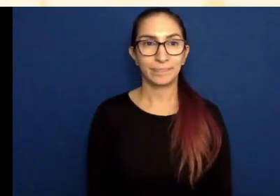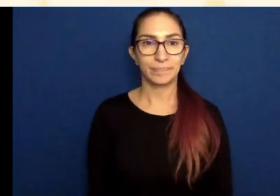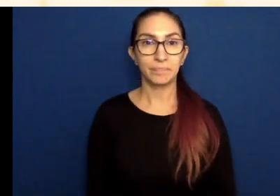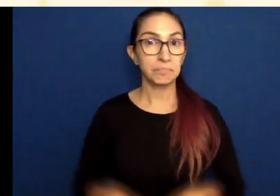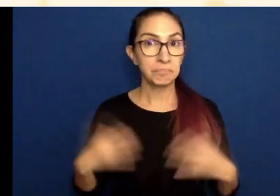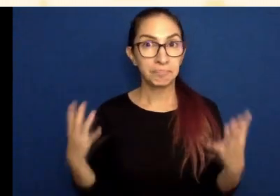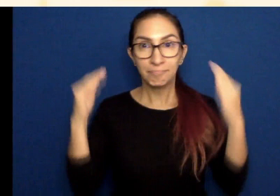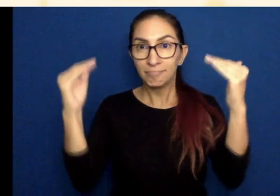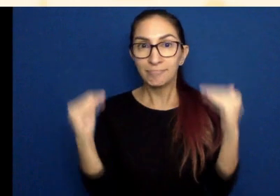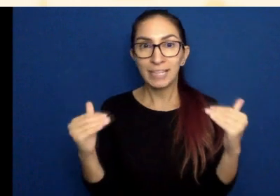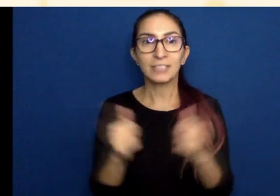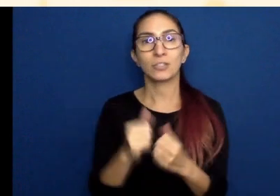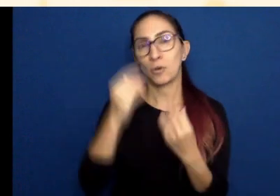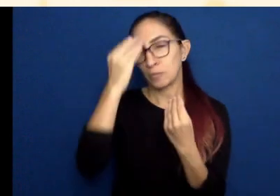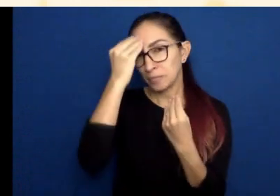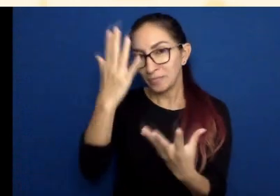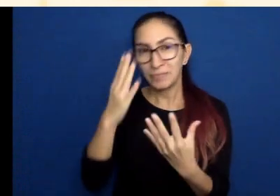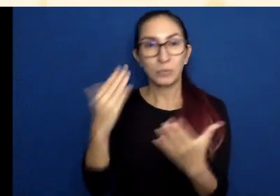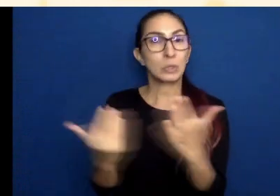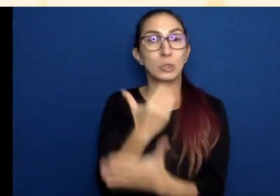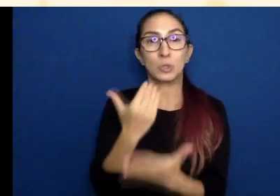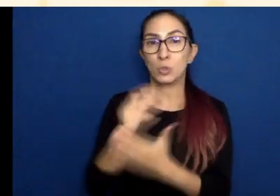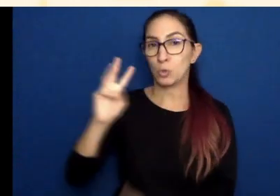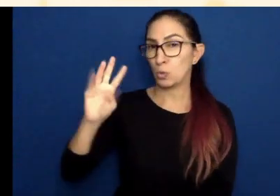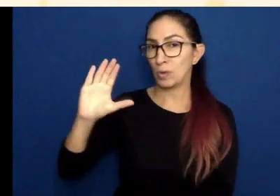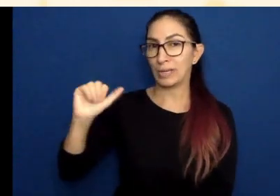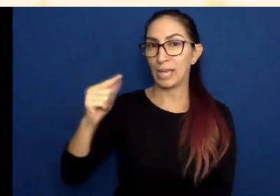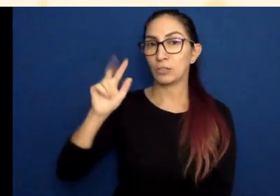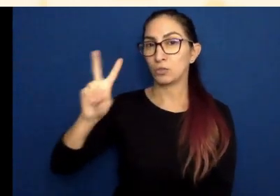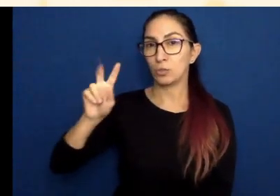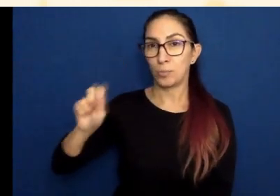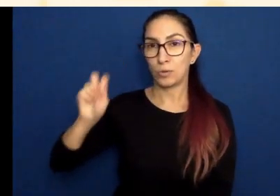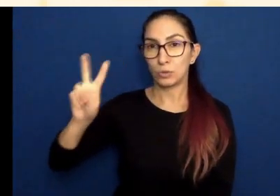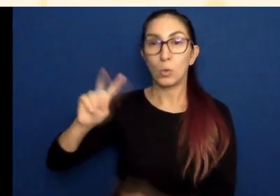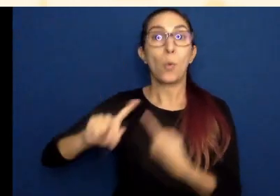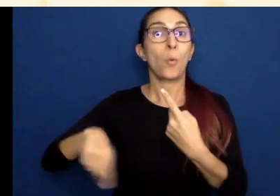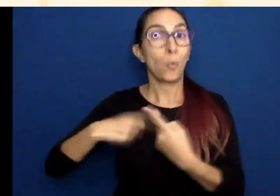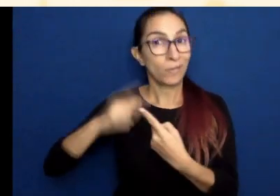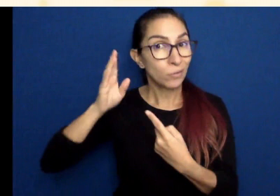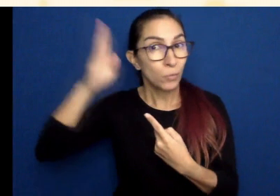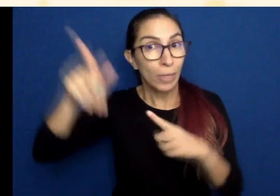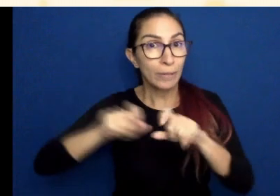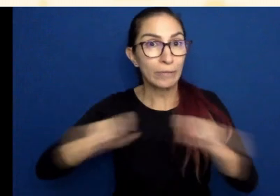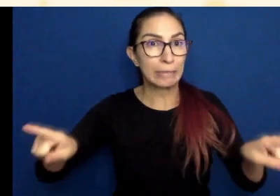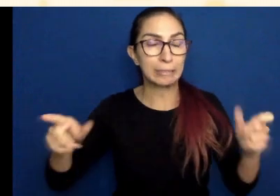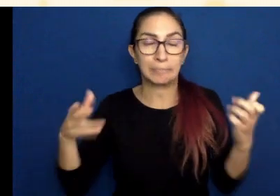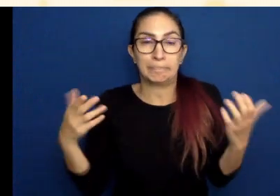OK, so updates from WCAG 2.2, whenever they get released. I must admit I actually have not checked 2.2